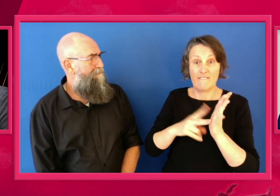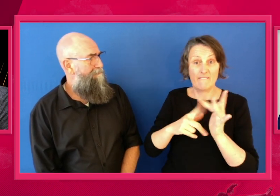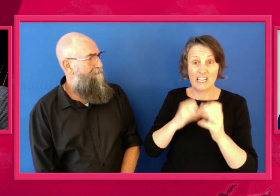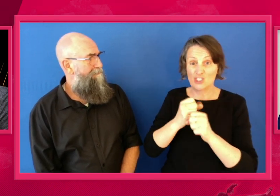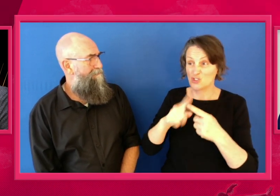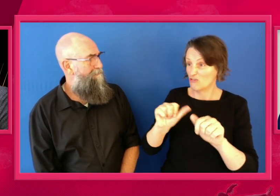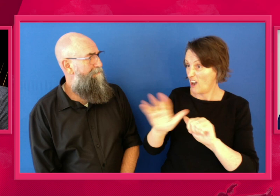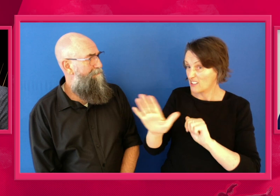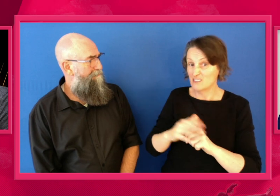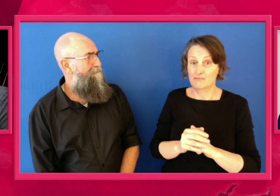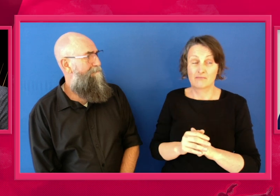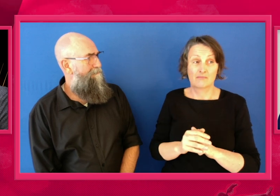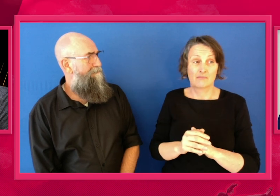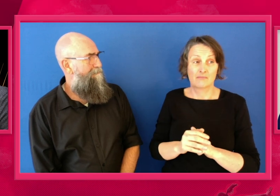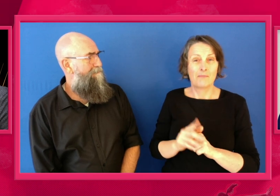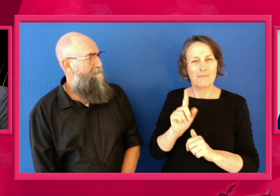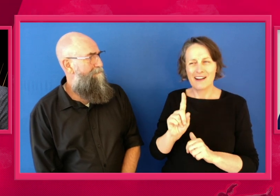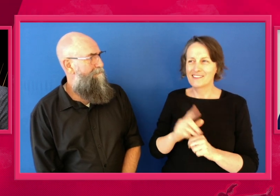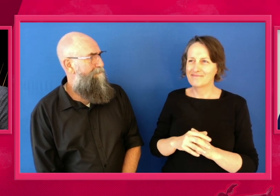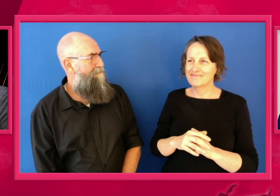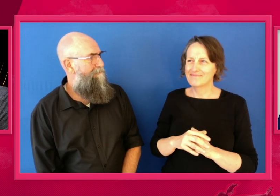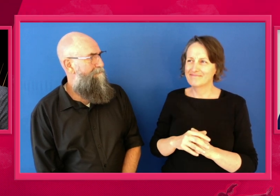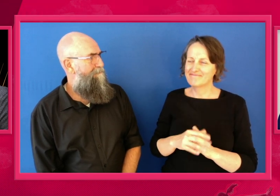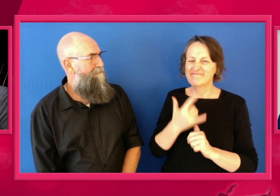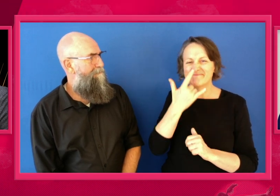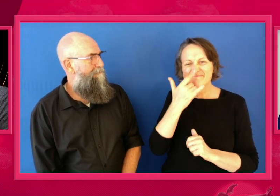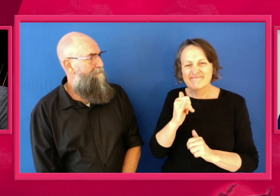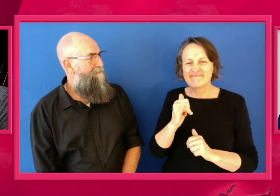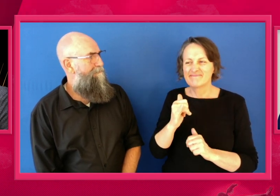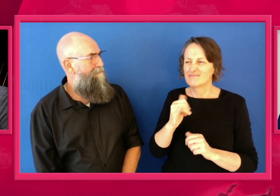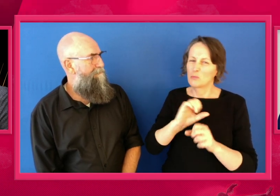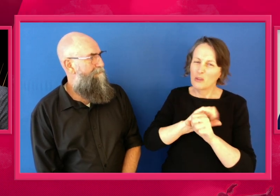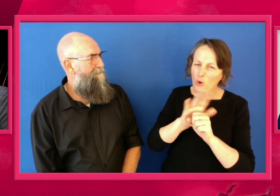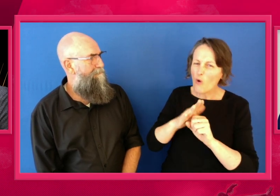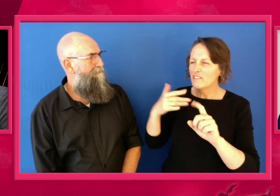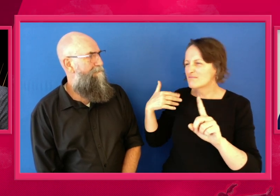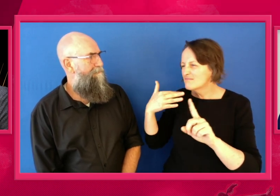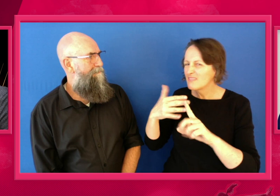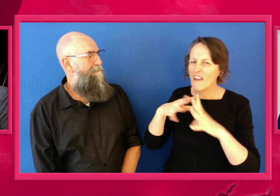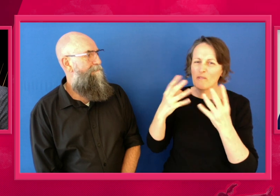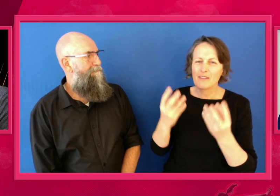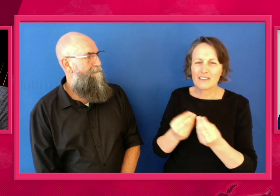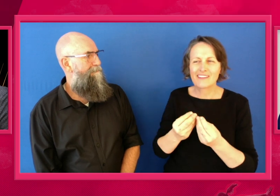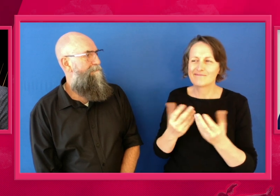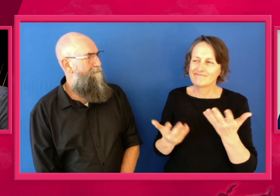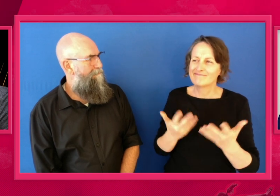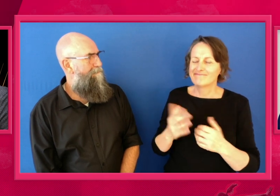But yeah, I think it's unfortunate with everything that's gone on. It's the, it's the, it's the